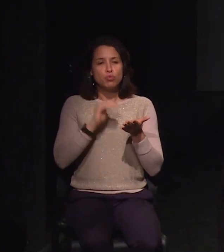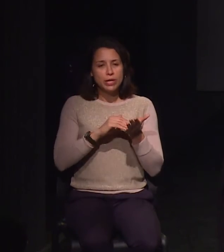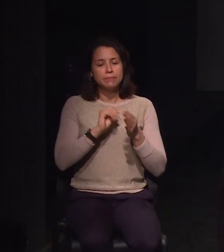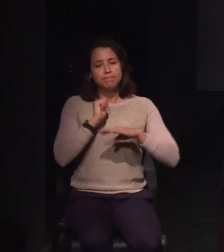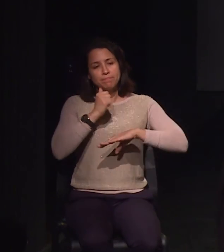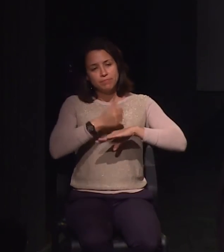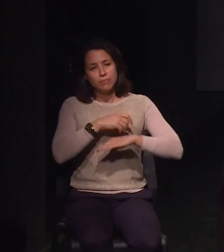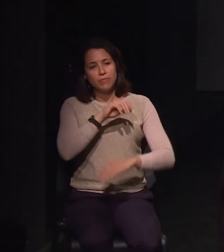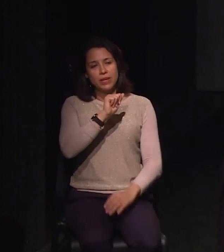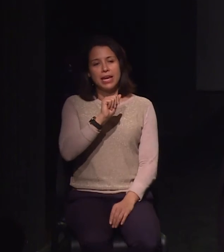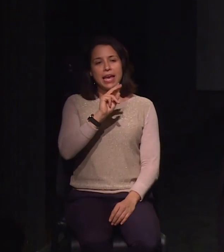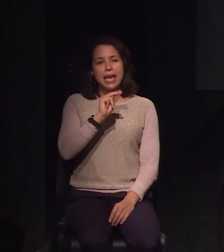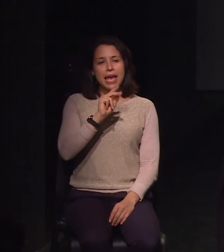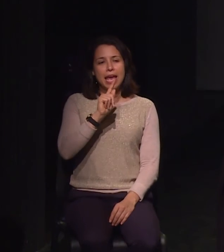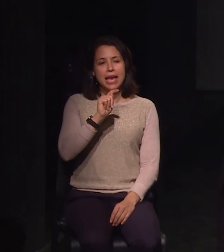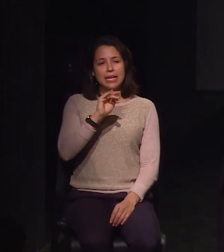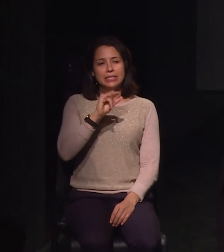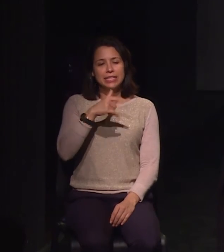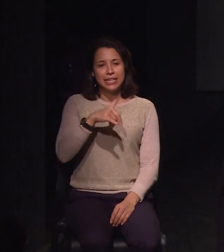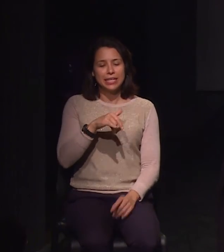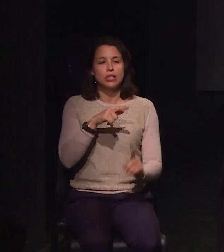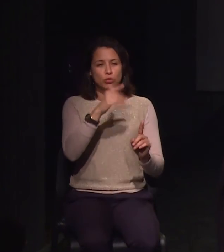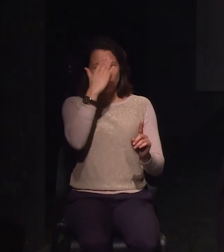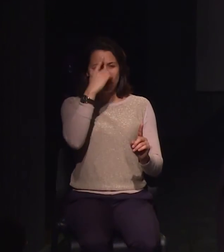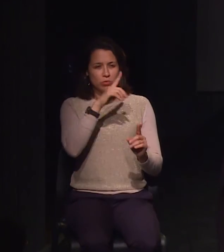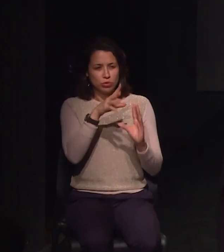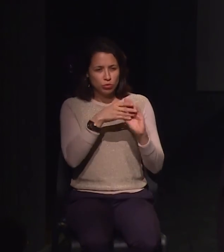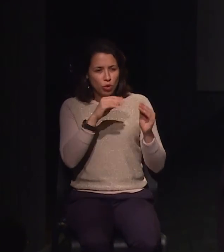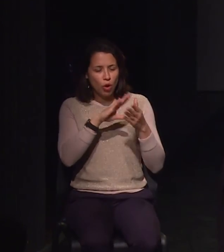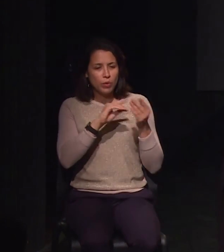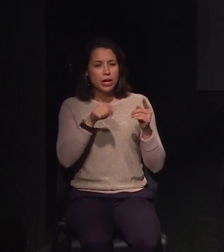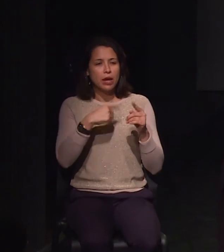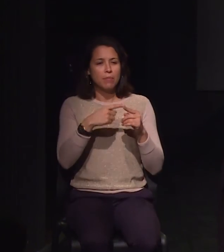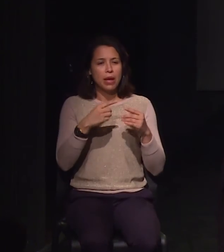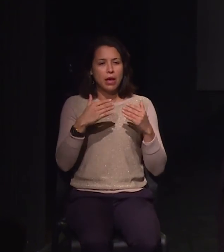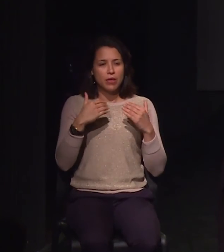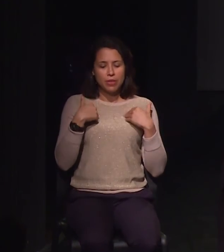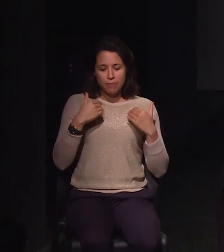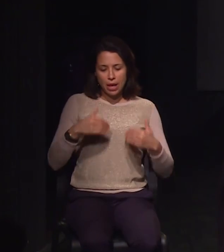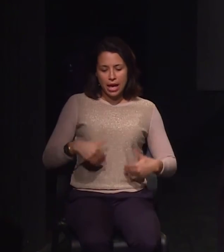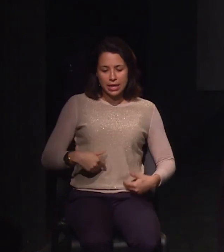You might recall, Antigone the story is about a body that is left and is not buried, about